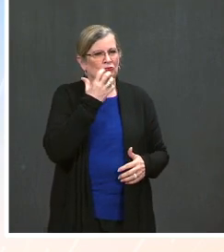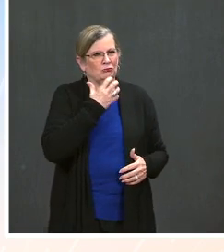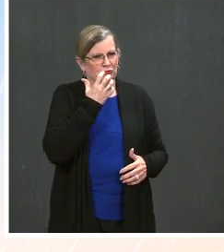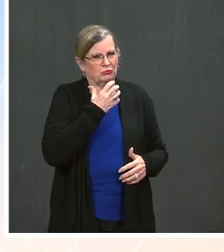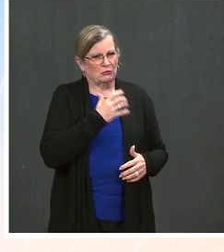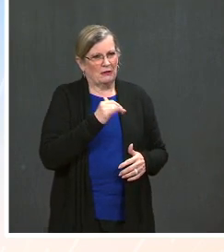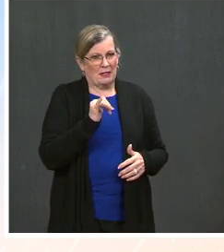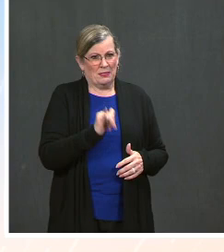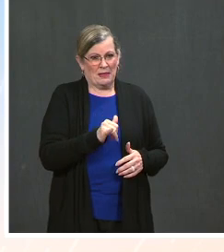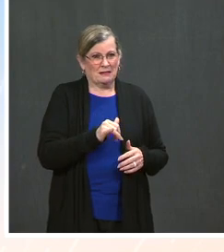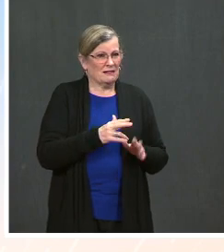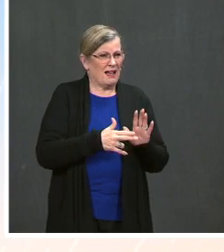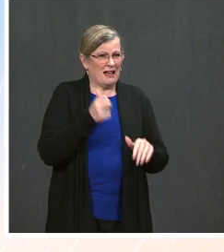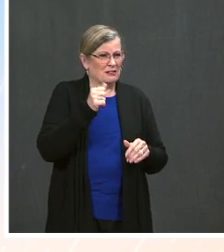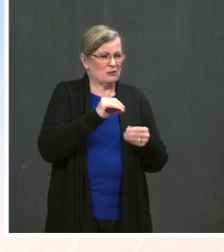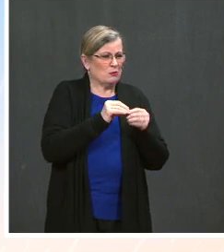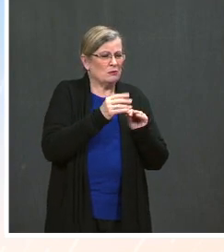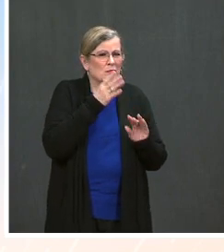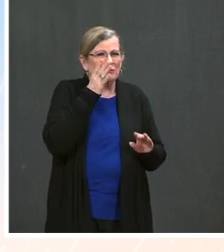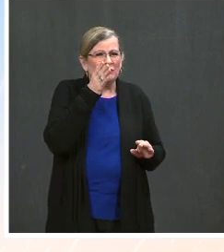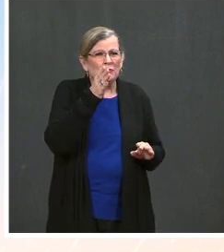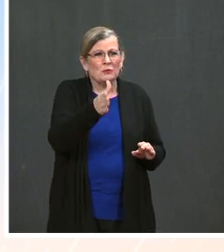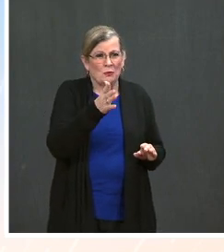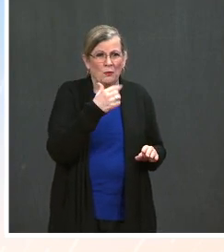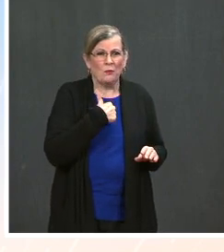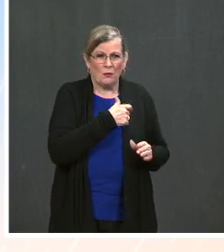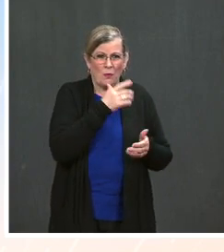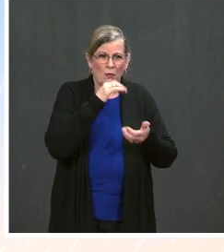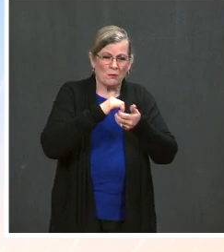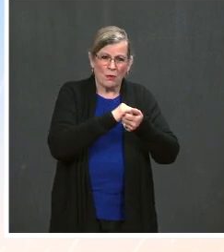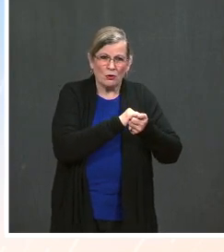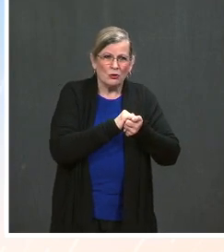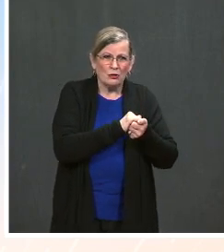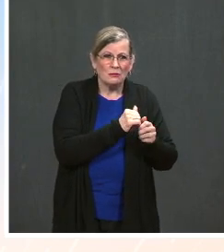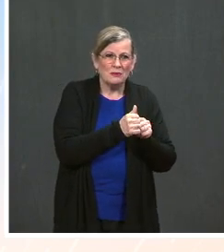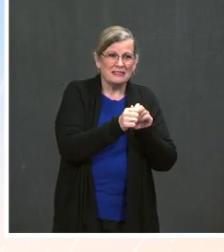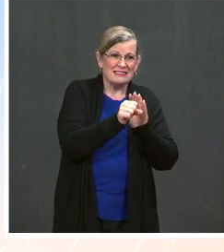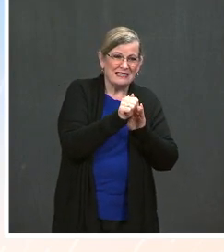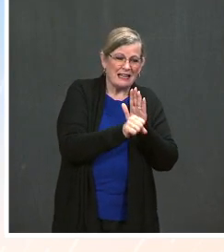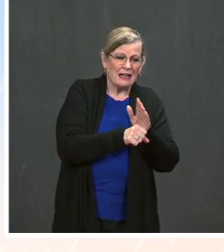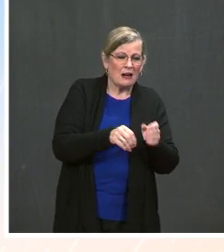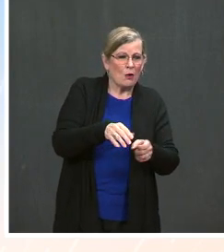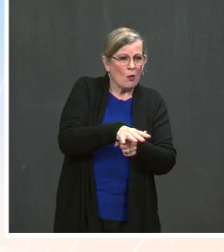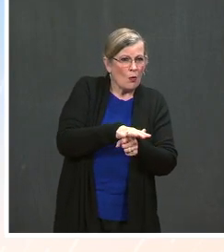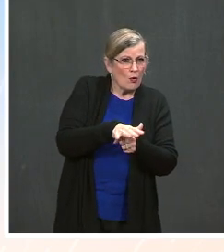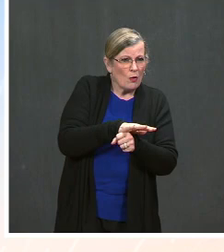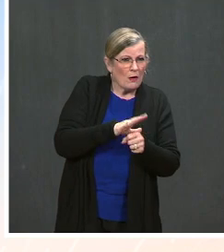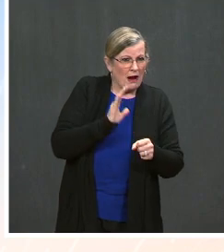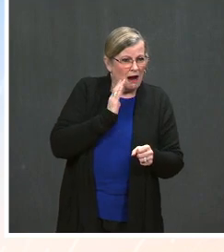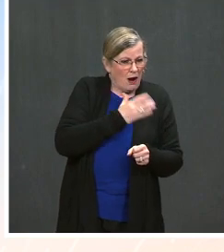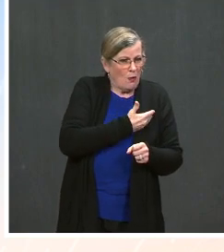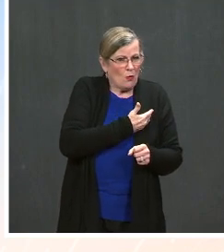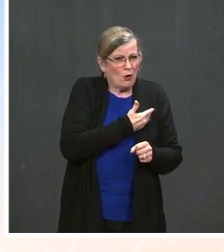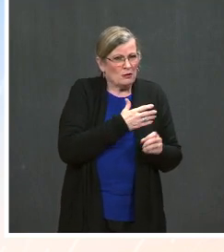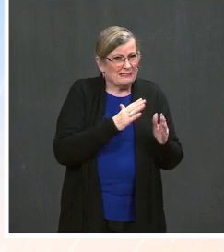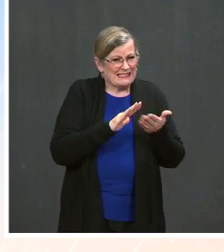with our partners in state and local governments. We need to work with our governors. We need to work with our mayors, our town managers, our city councilors, our town council.